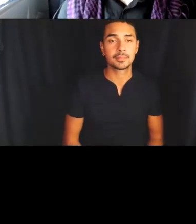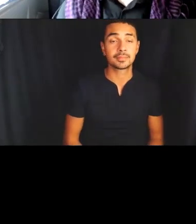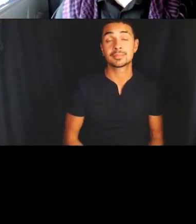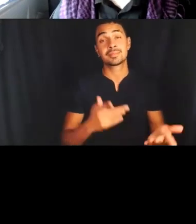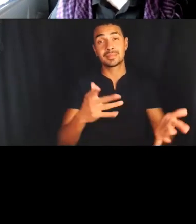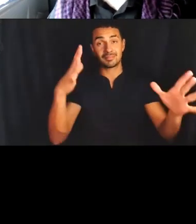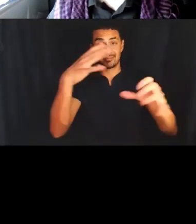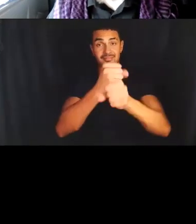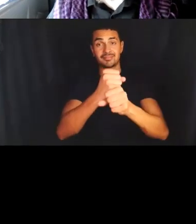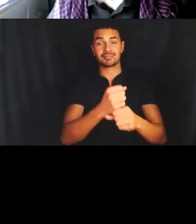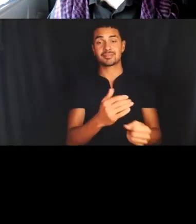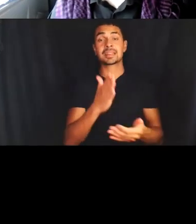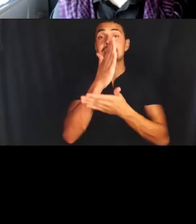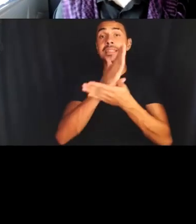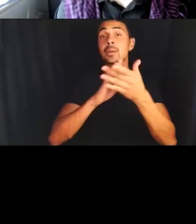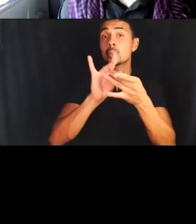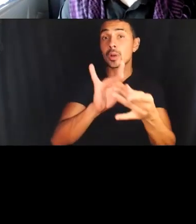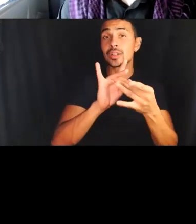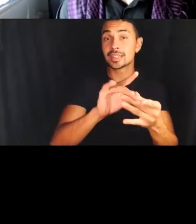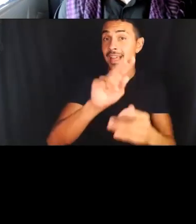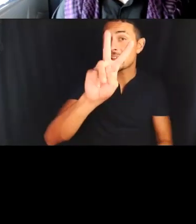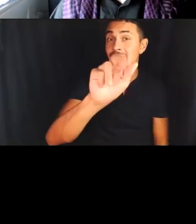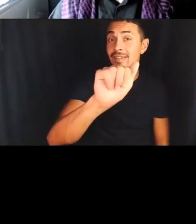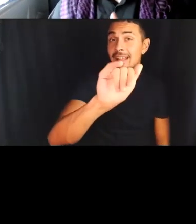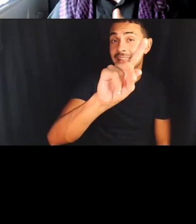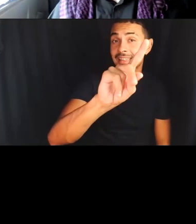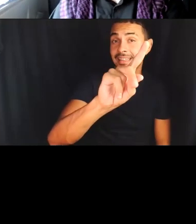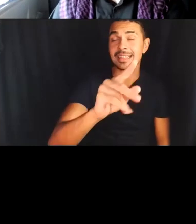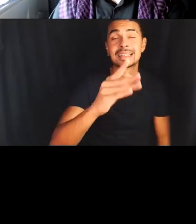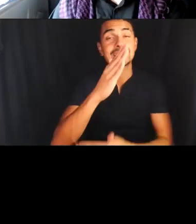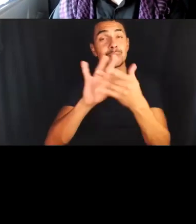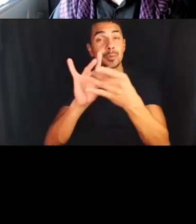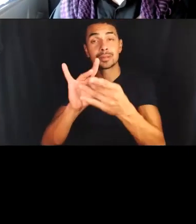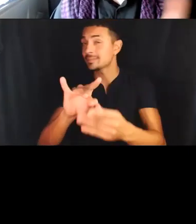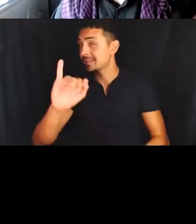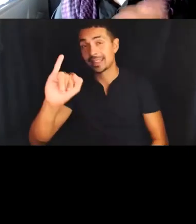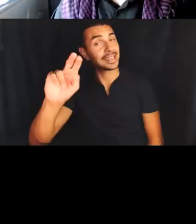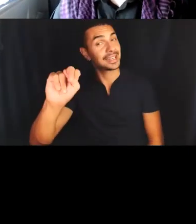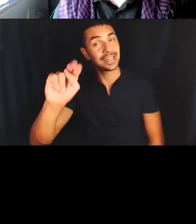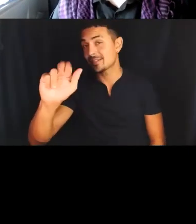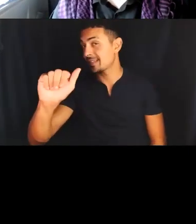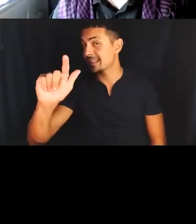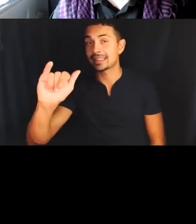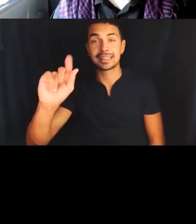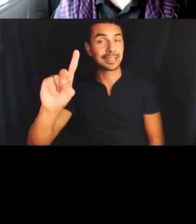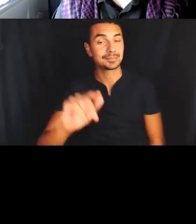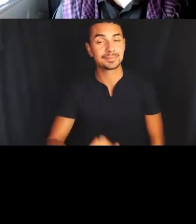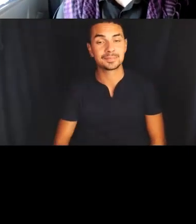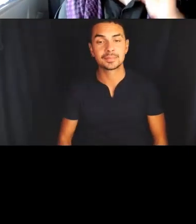some relationships are valid, some are not. Some workplaces, I believe this was from the sex workers work